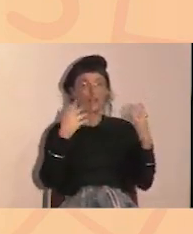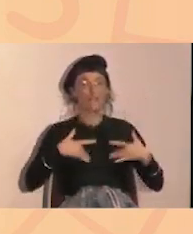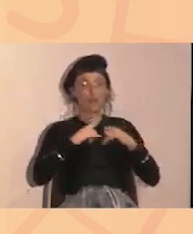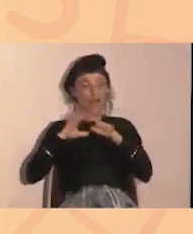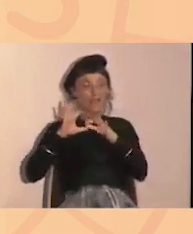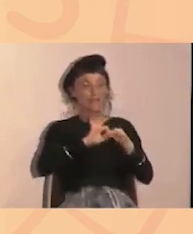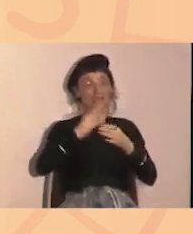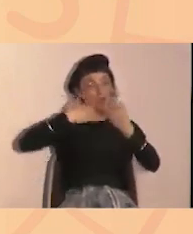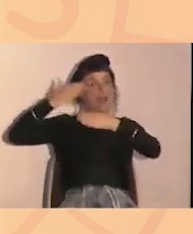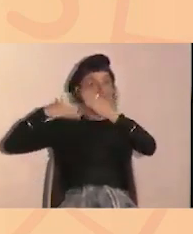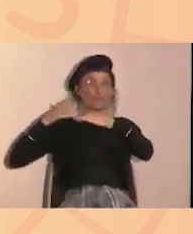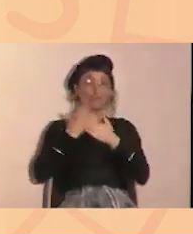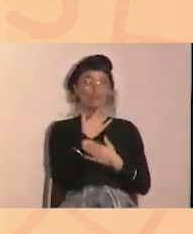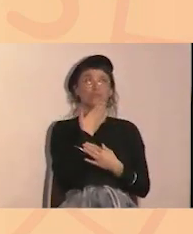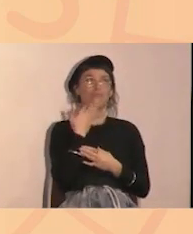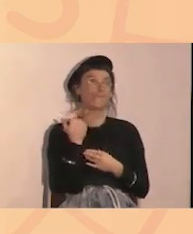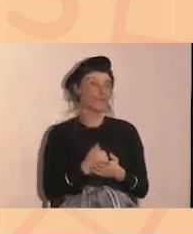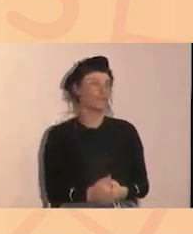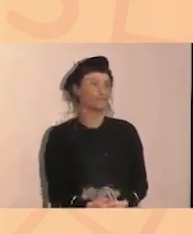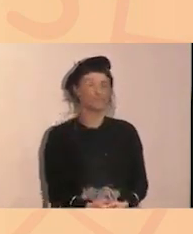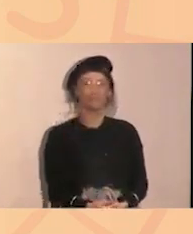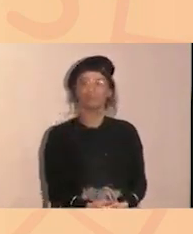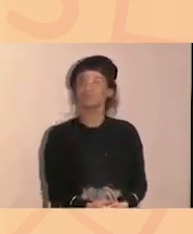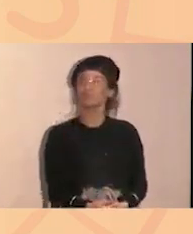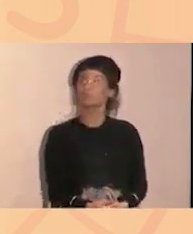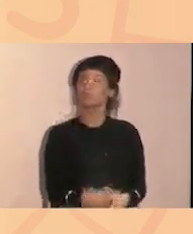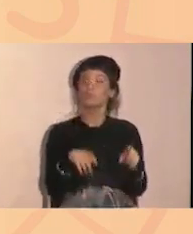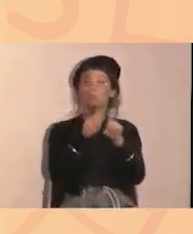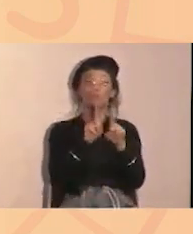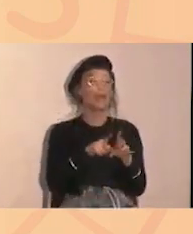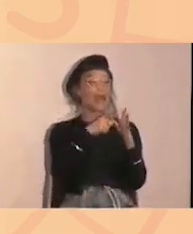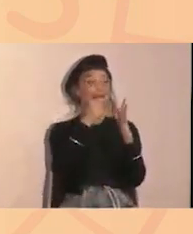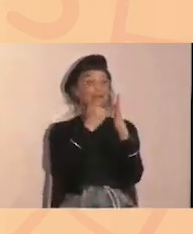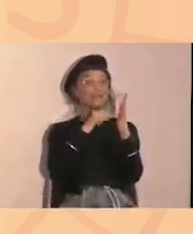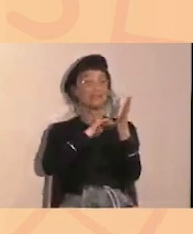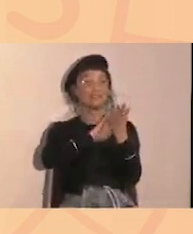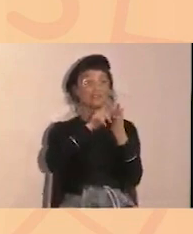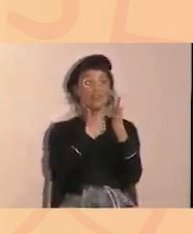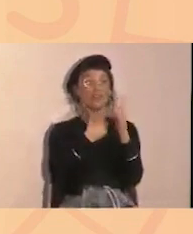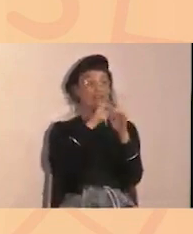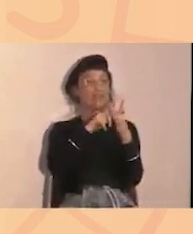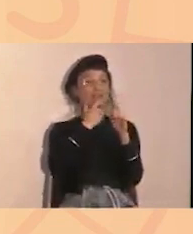It was a real delight to work with Sharyn as per usual, and also with Esther Kickett, who talked about, I guess,